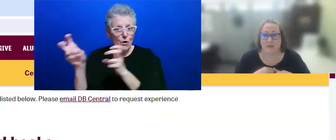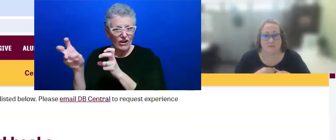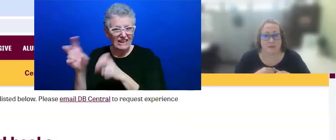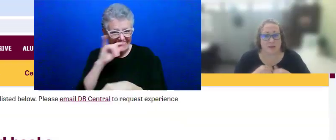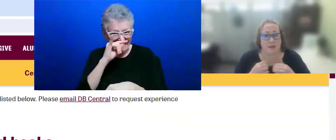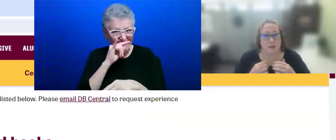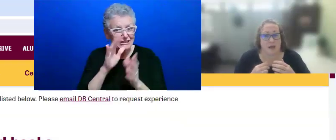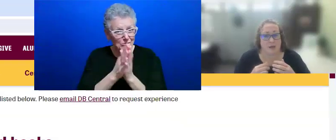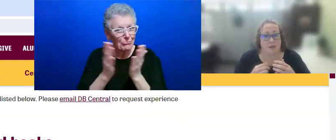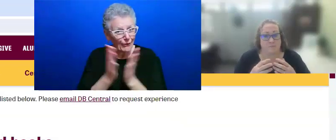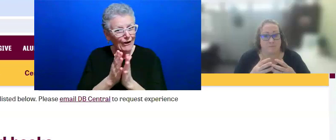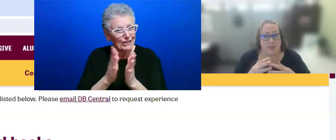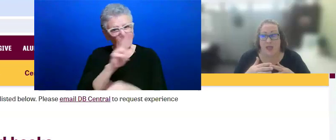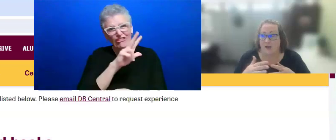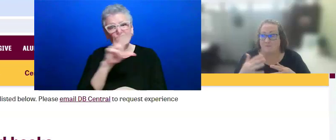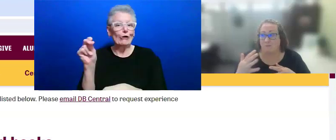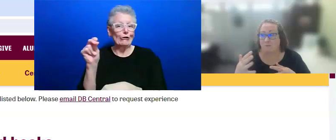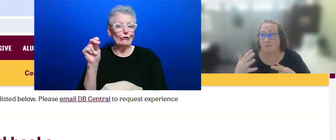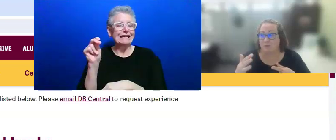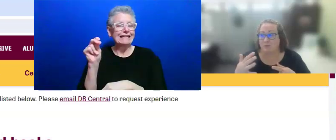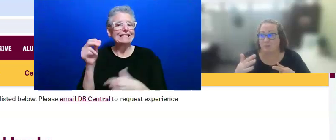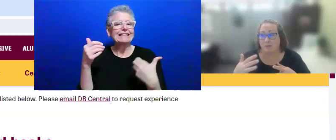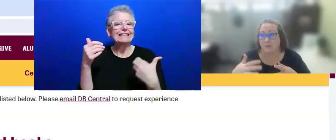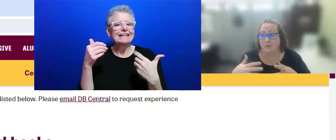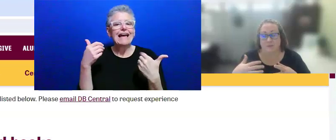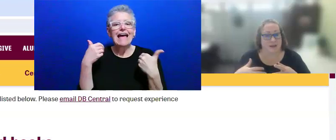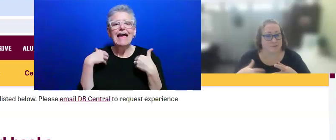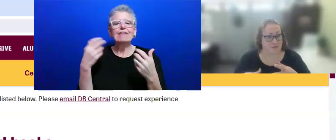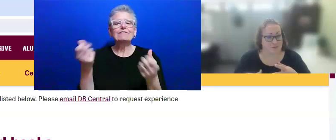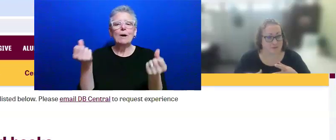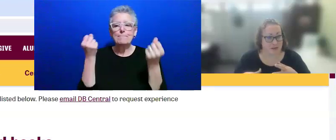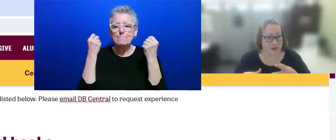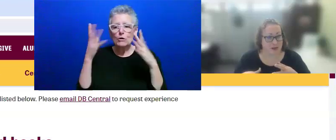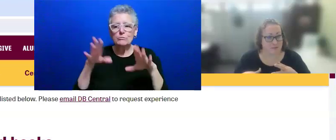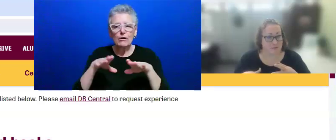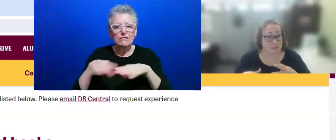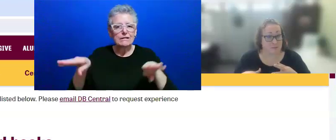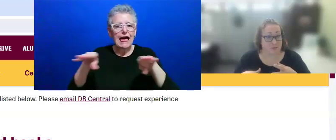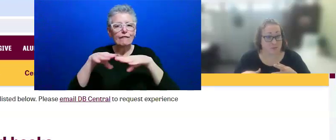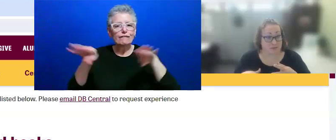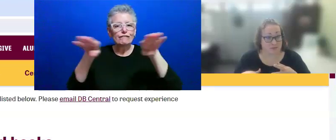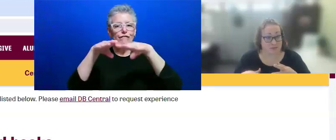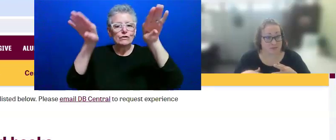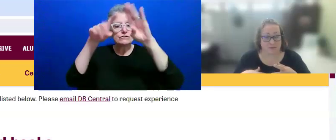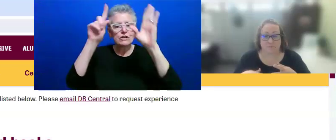that have multiple levels to promote literacy.